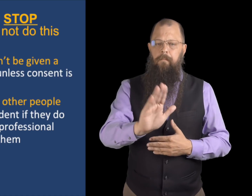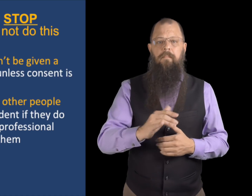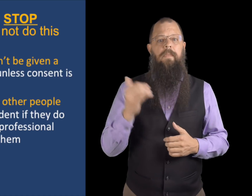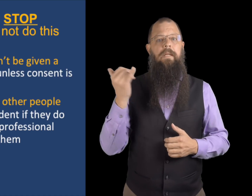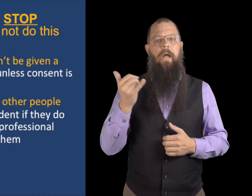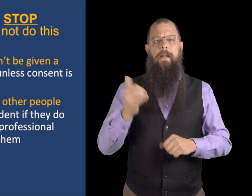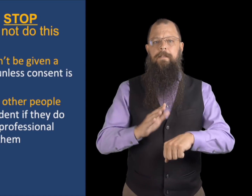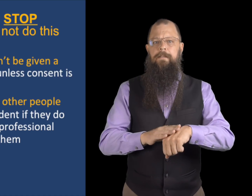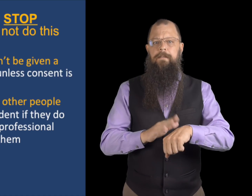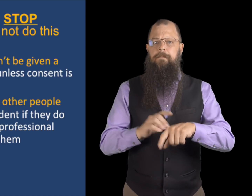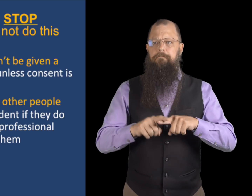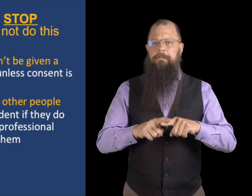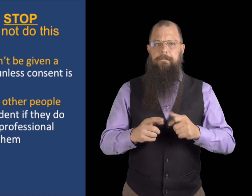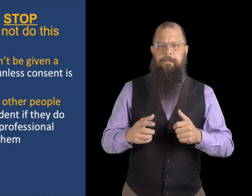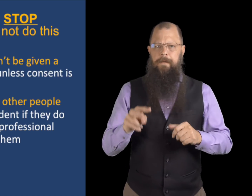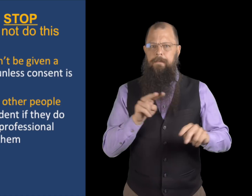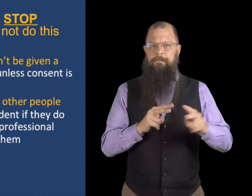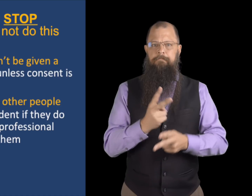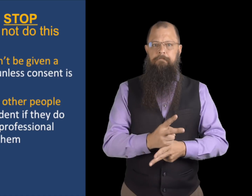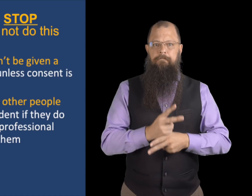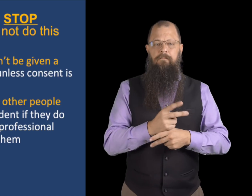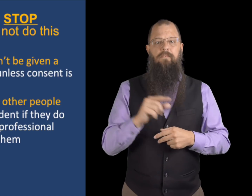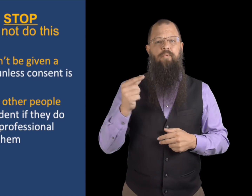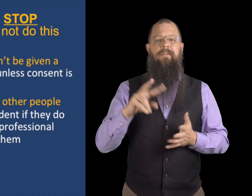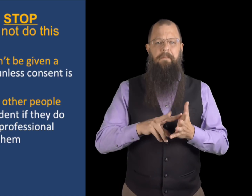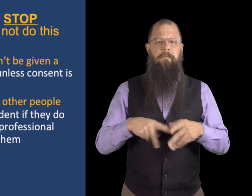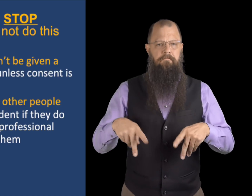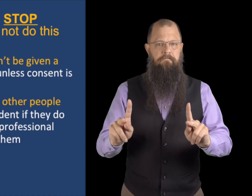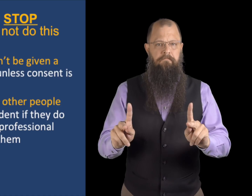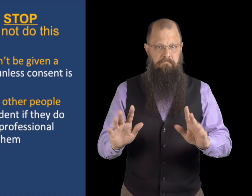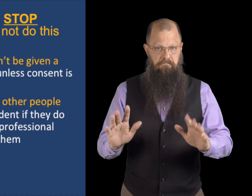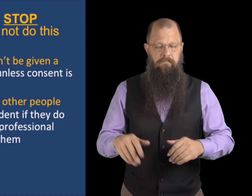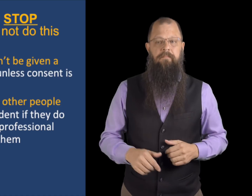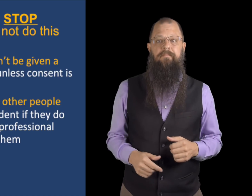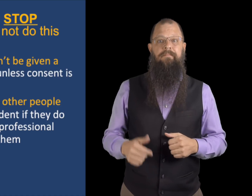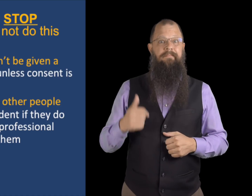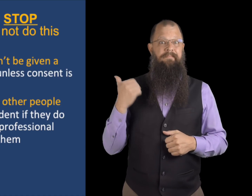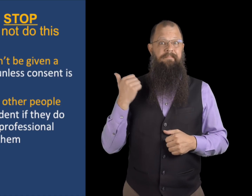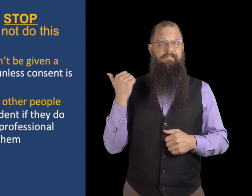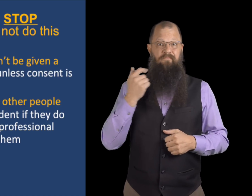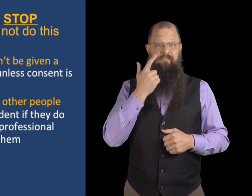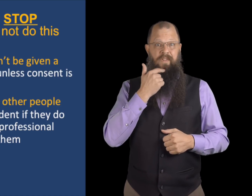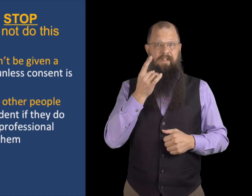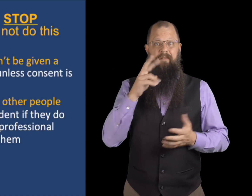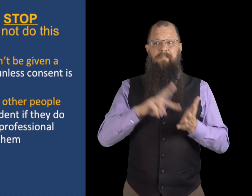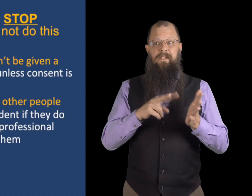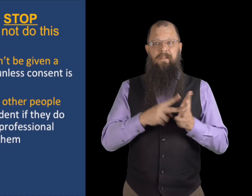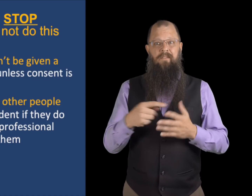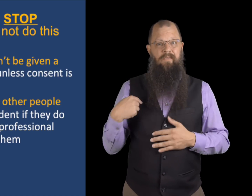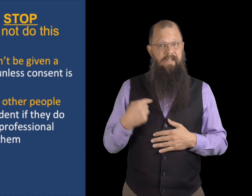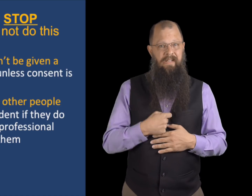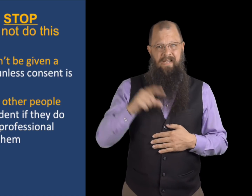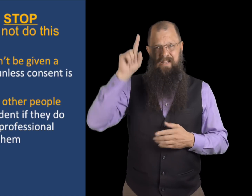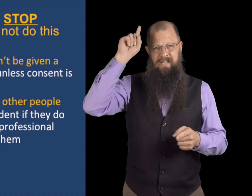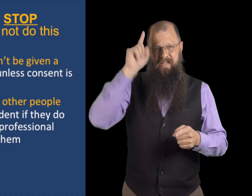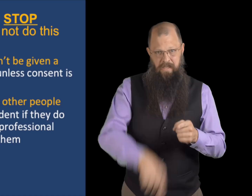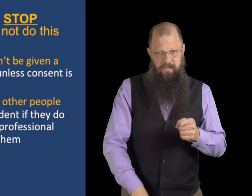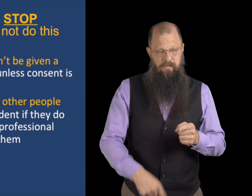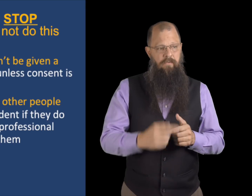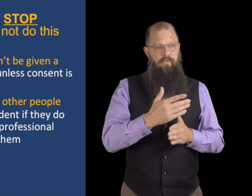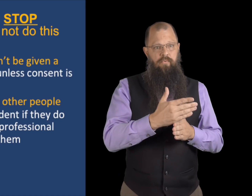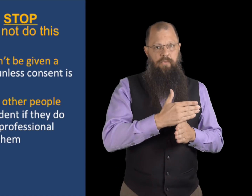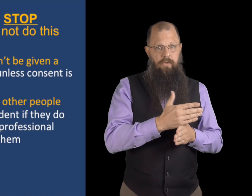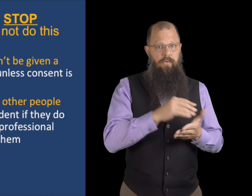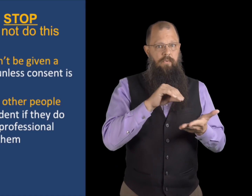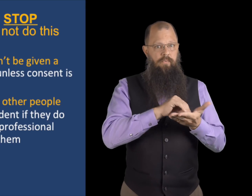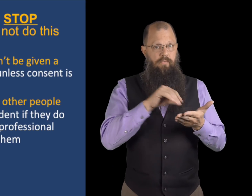meanings stop, caution, or it is permitted. Here the red light means these are items